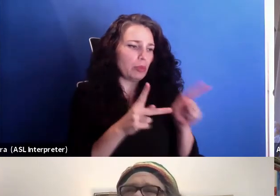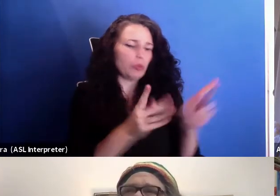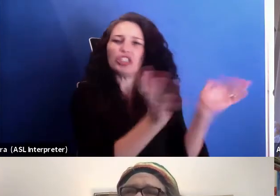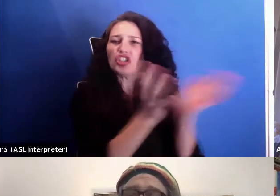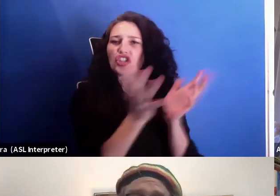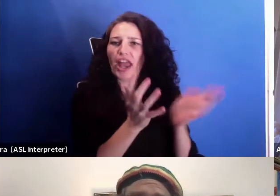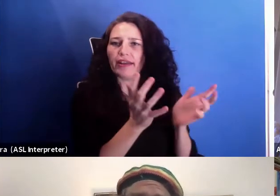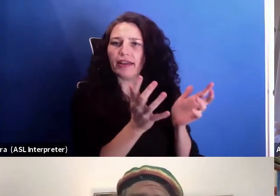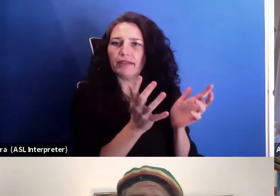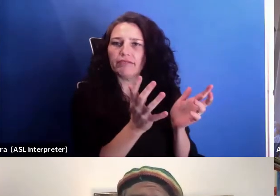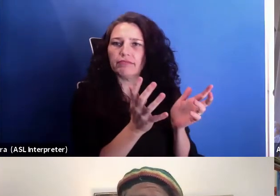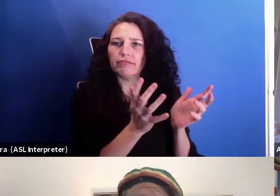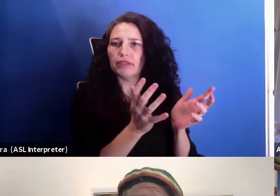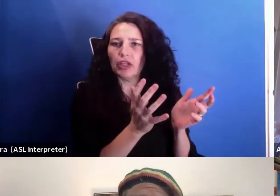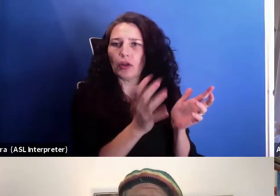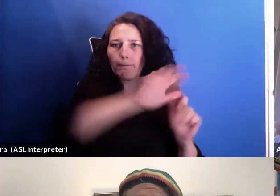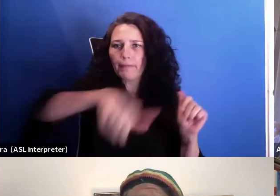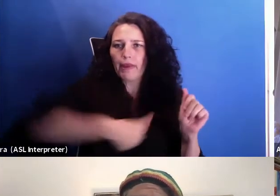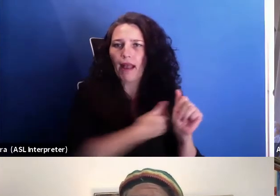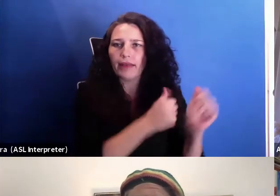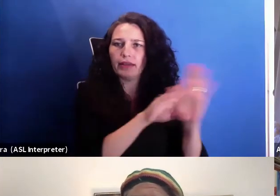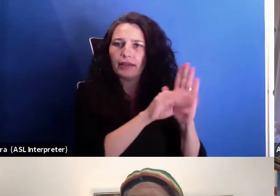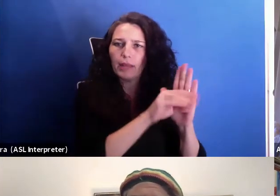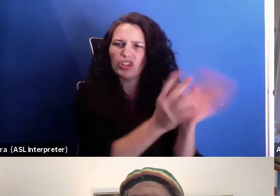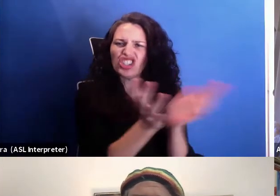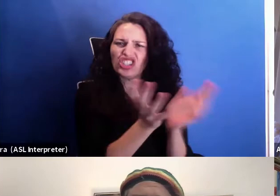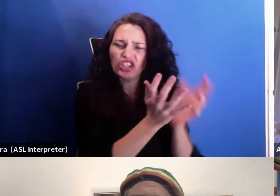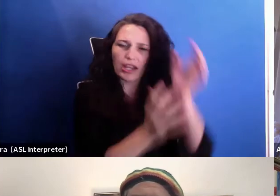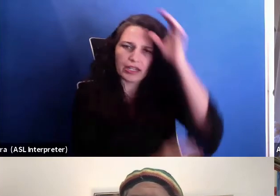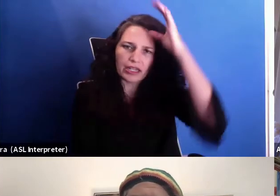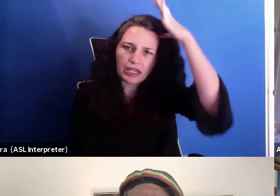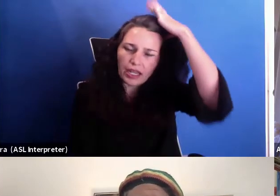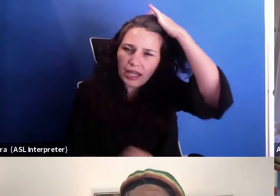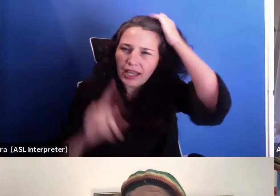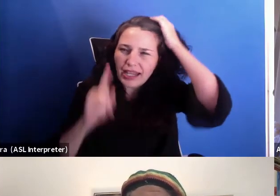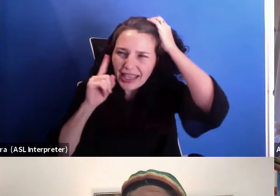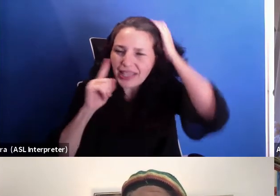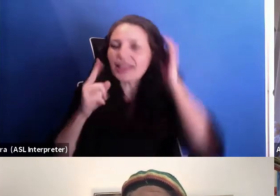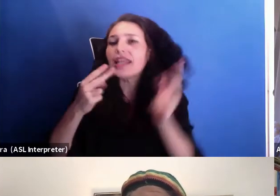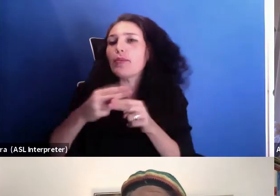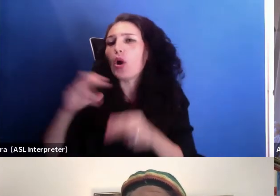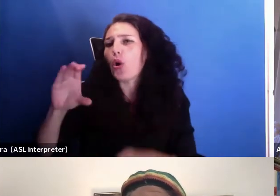And Corbett said to me, you know, Jim, I wouldn't be talking like this to anybody else,